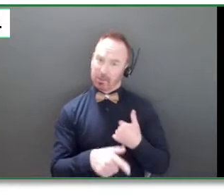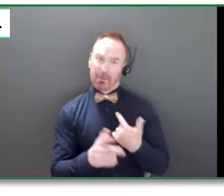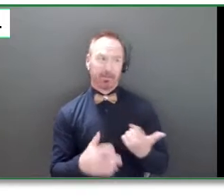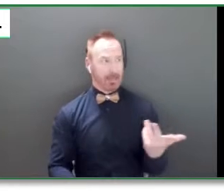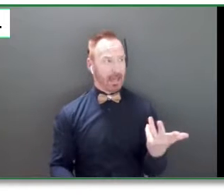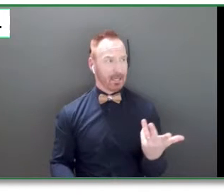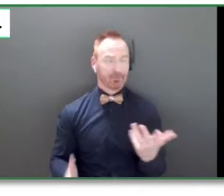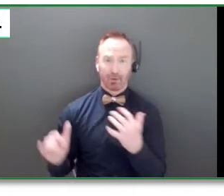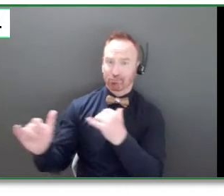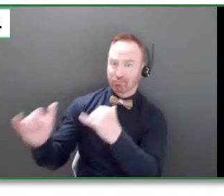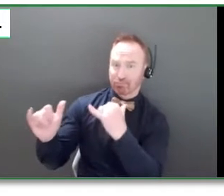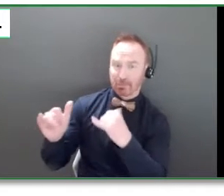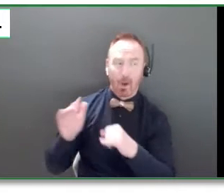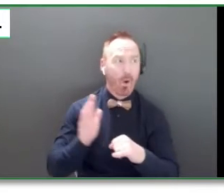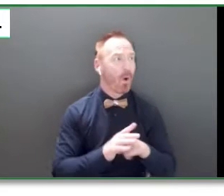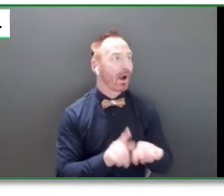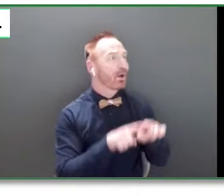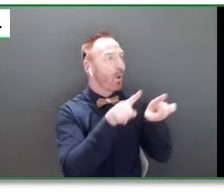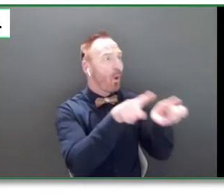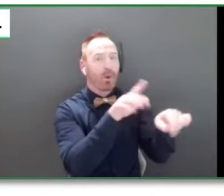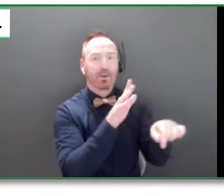Next slide.